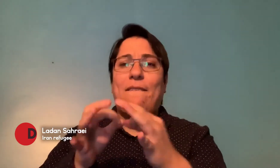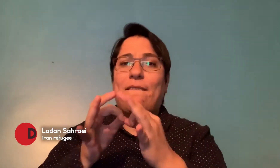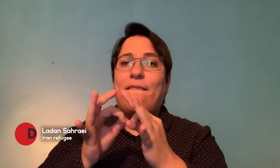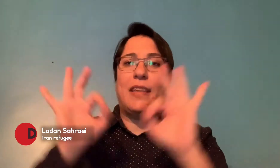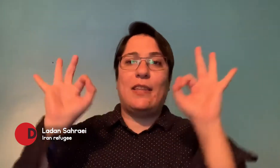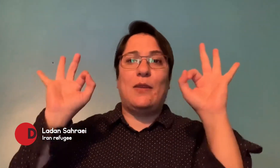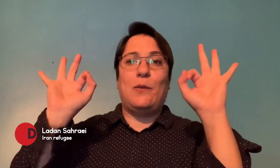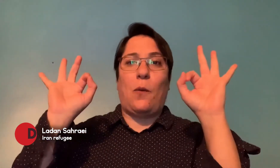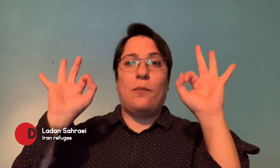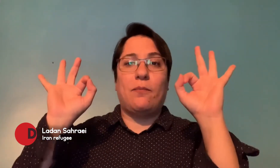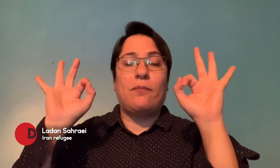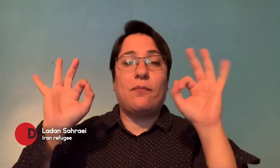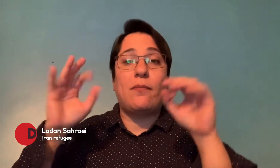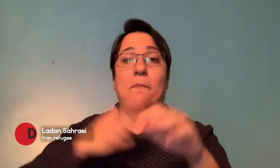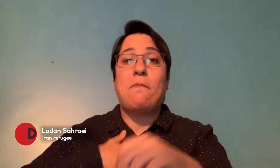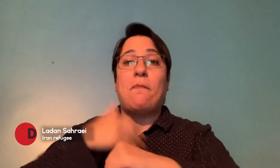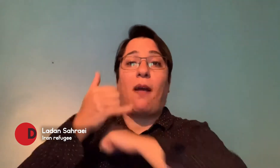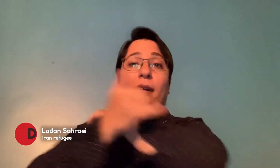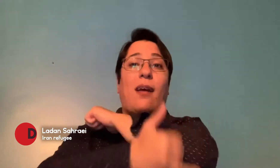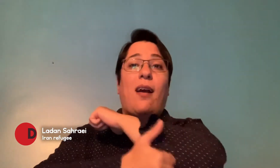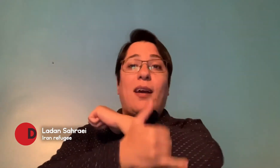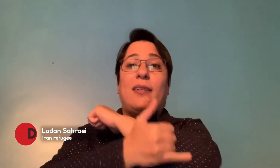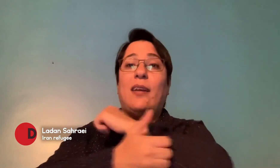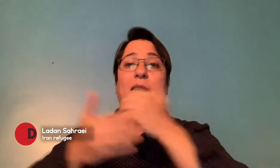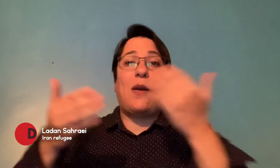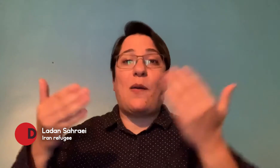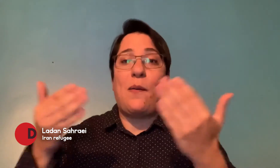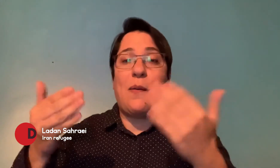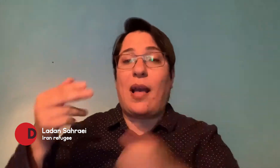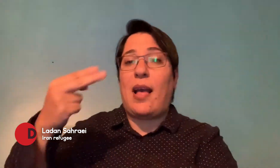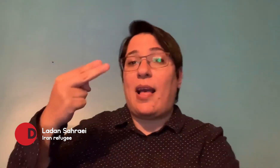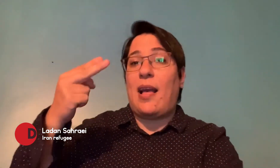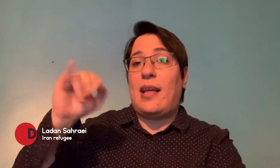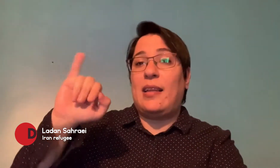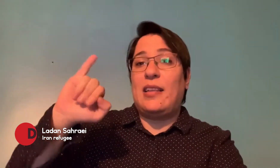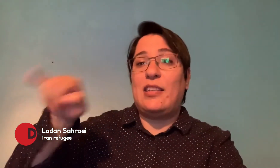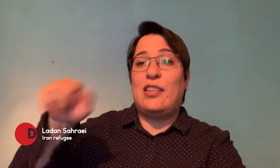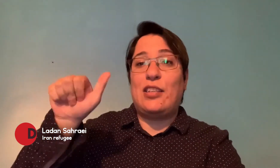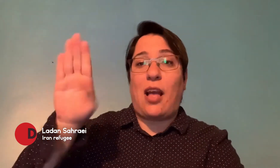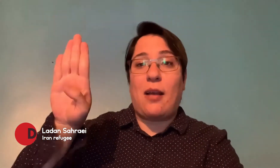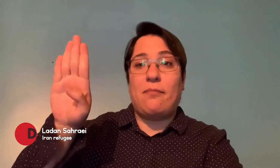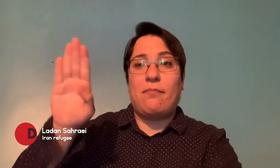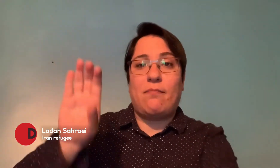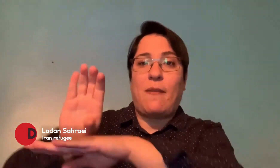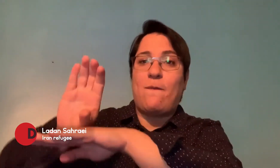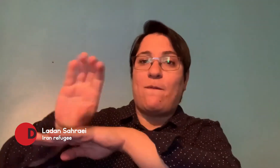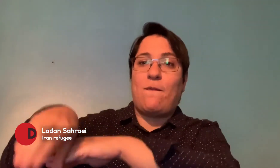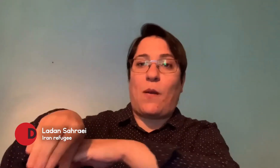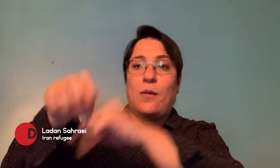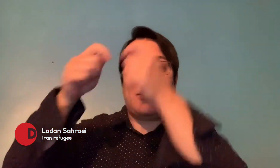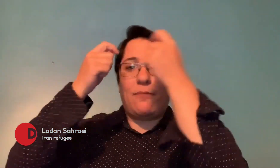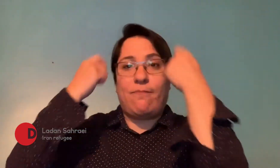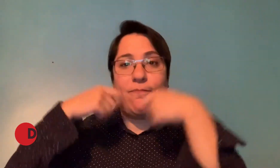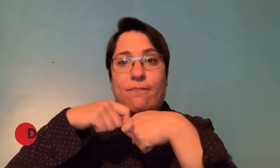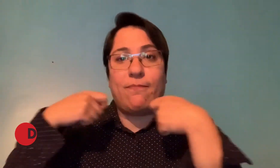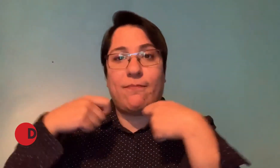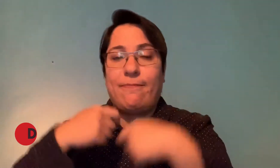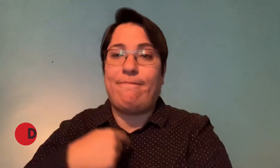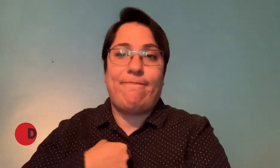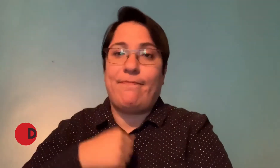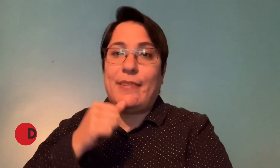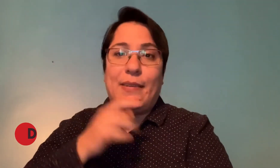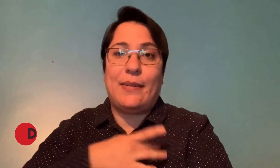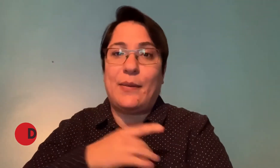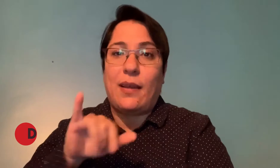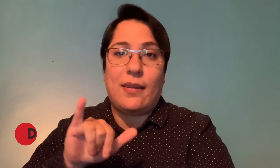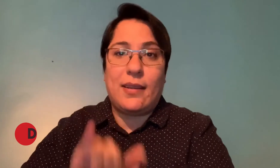Freedom, my country forced me to wear a hijab, I do not like that.